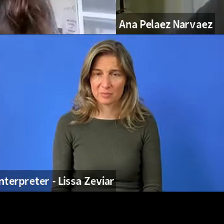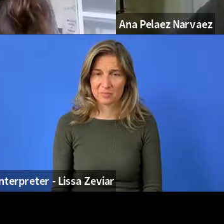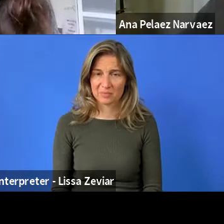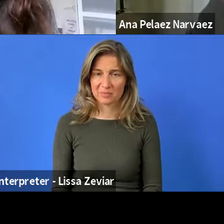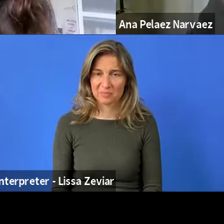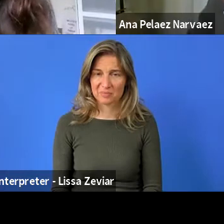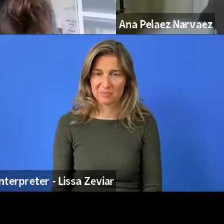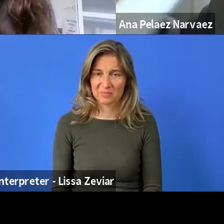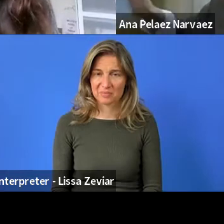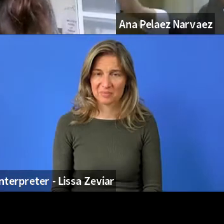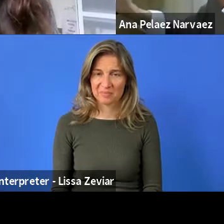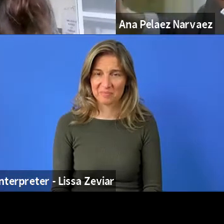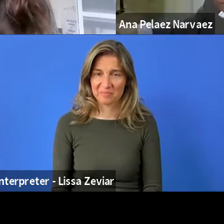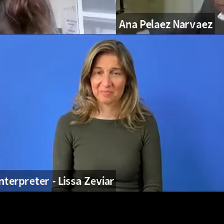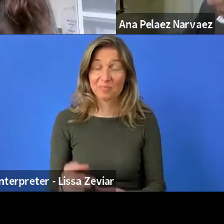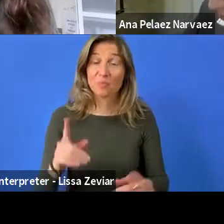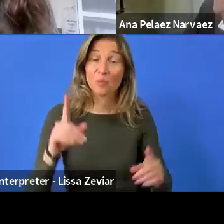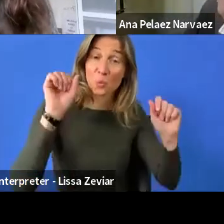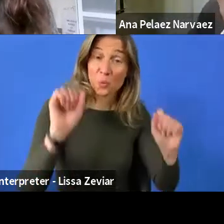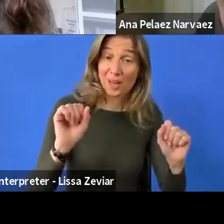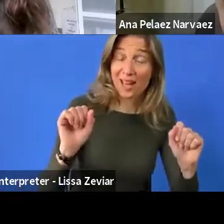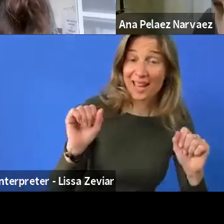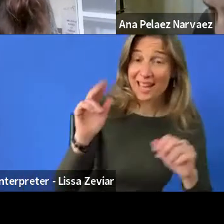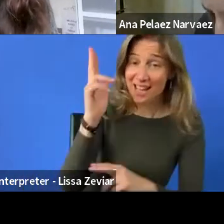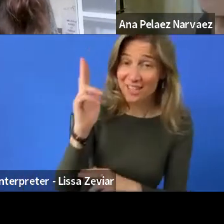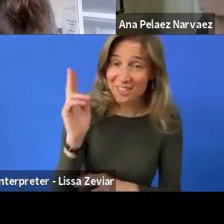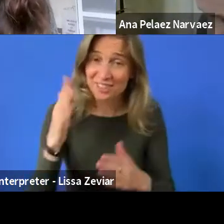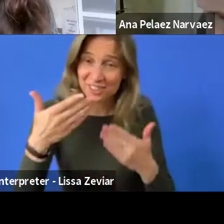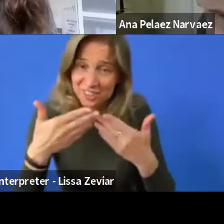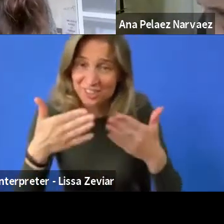Good morning, good afternoon or good evening everyone.